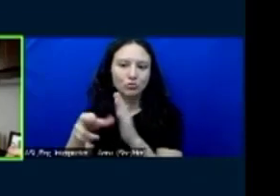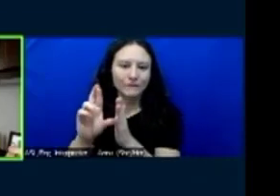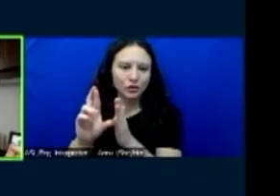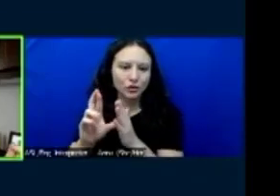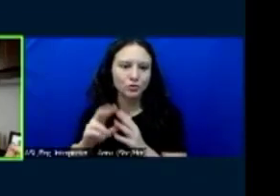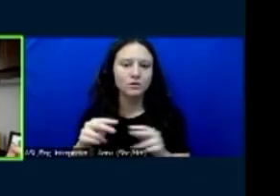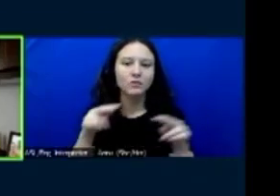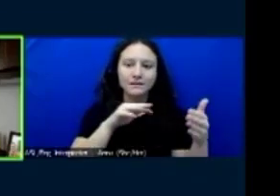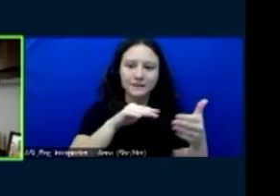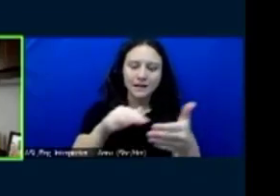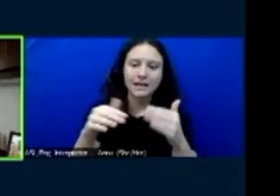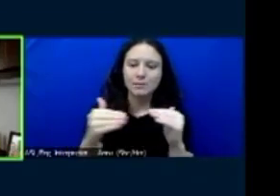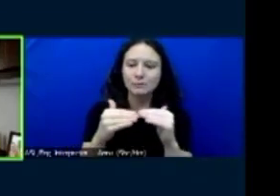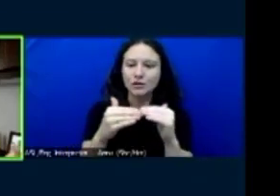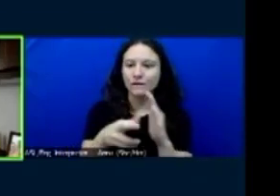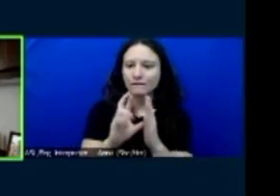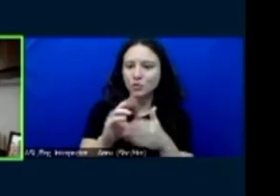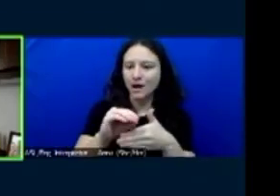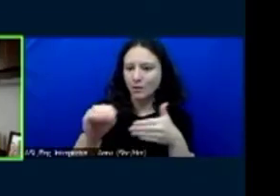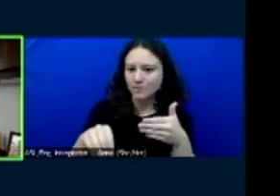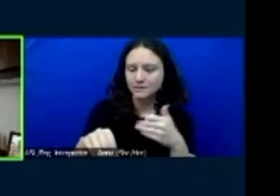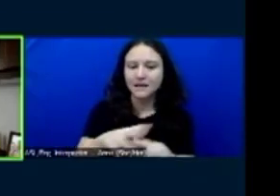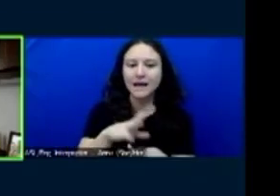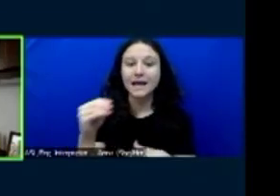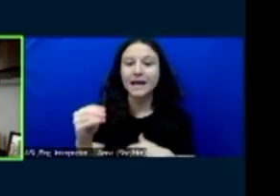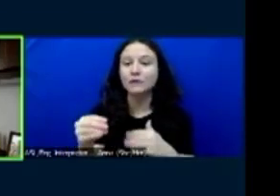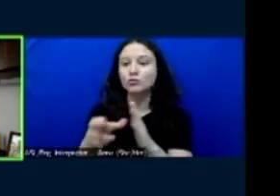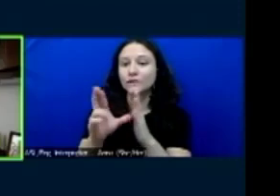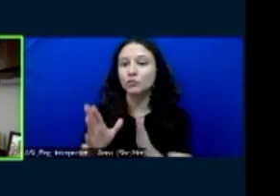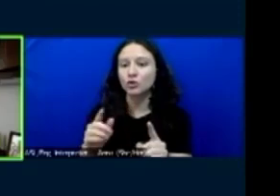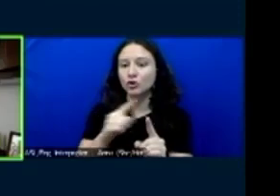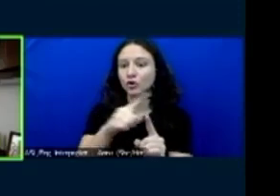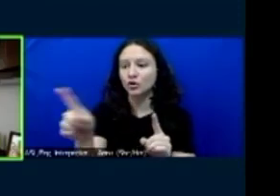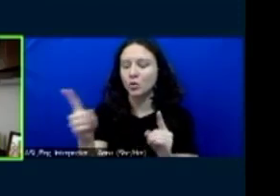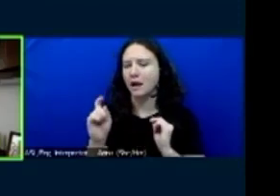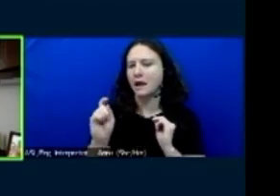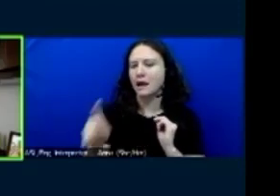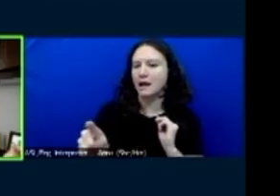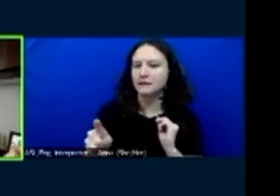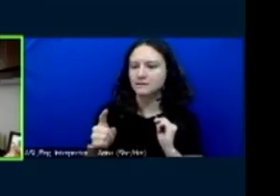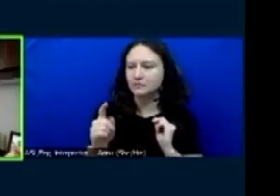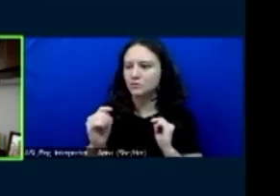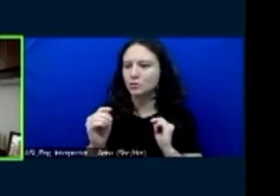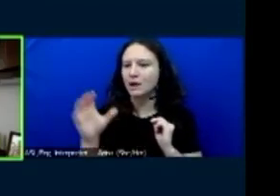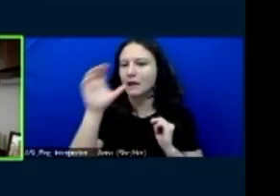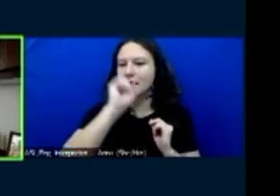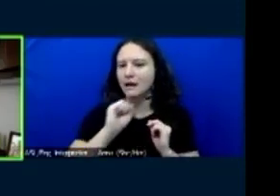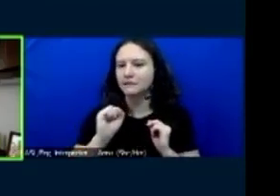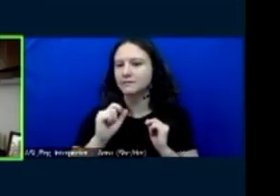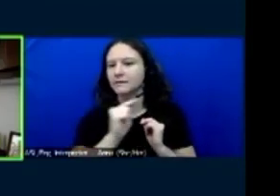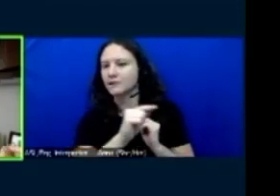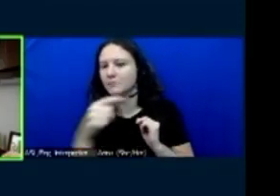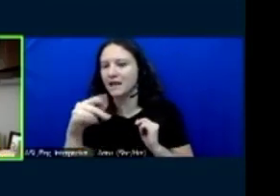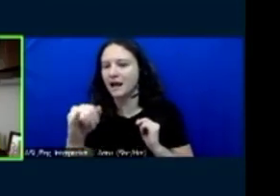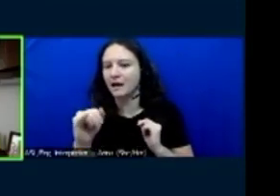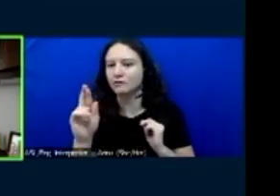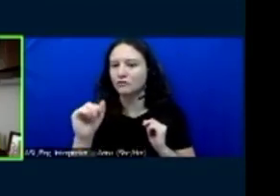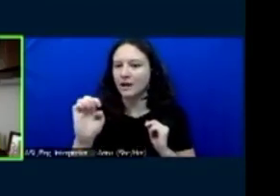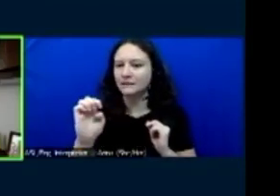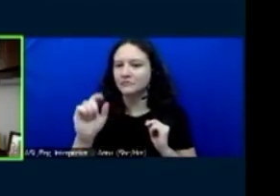and reviewers were asked also to guess the PI race, gender, and name after they completed their critiques.